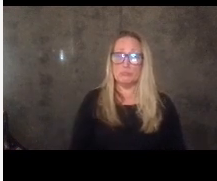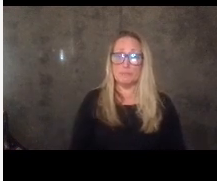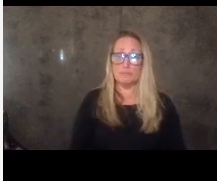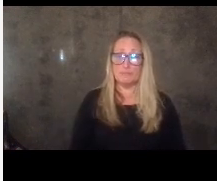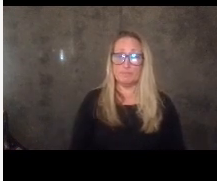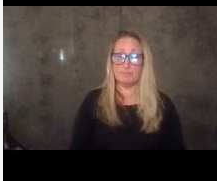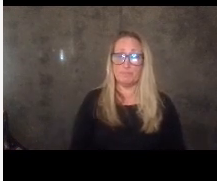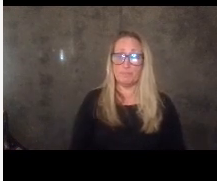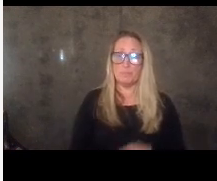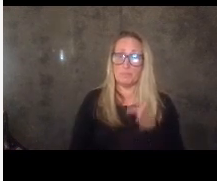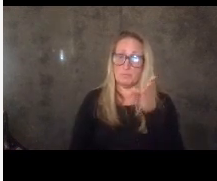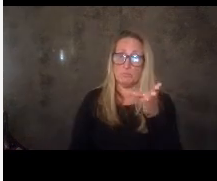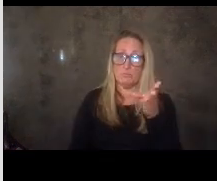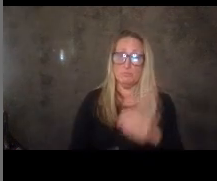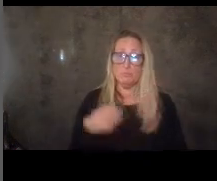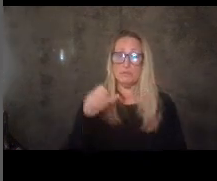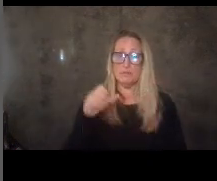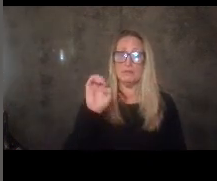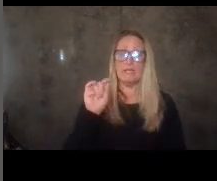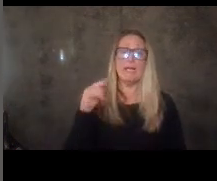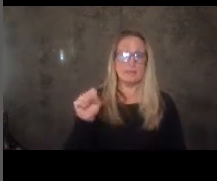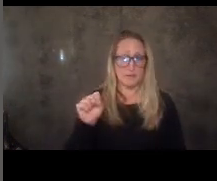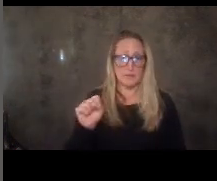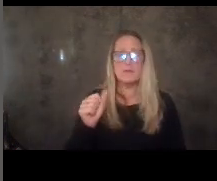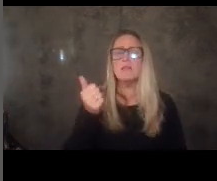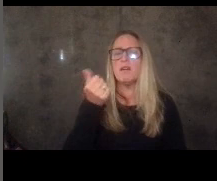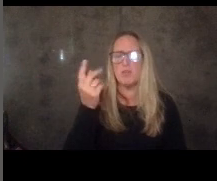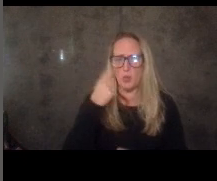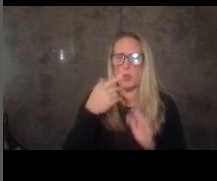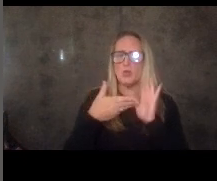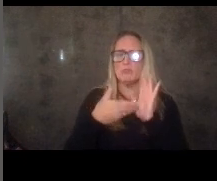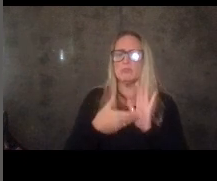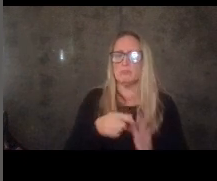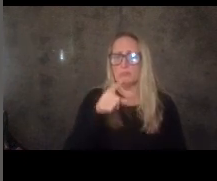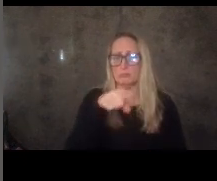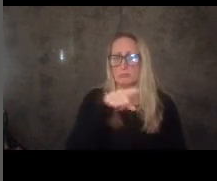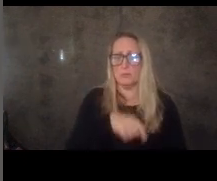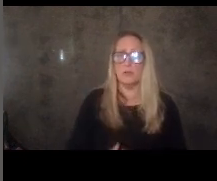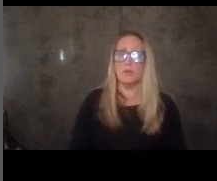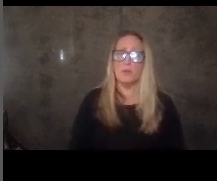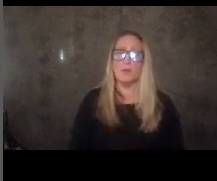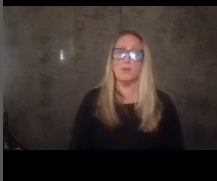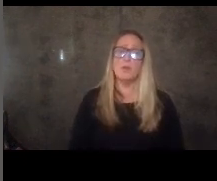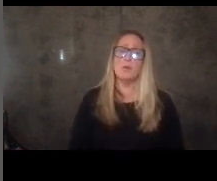And here is settings. There's a few things I want to point out in here. There are